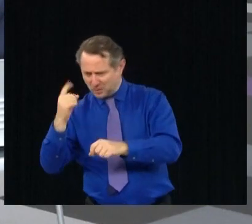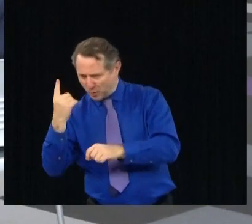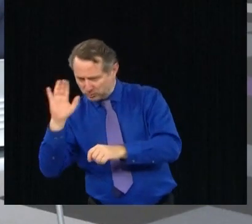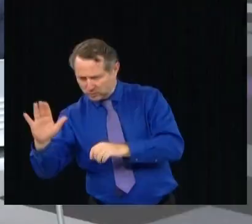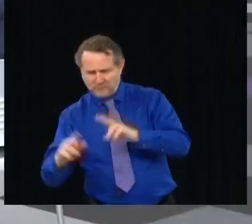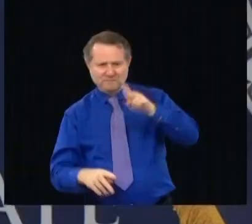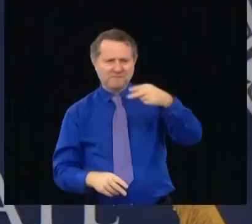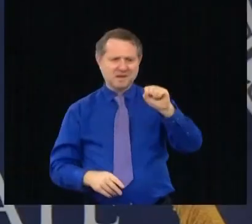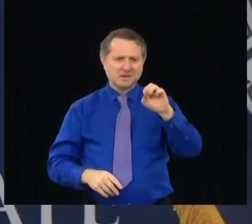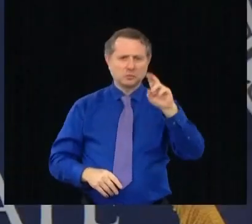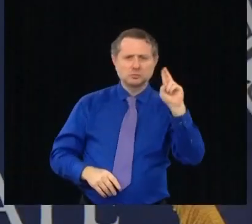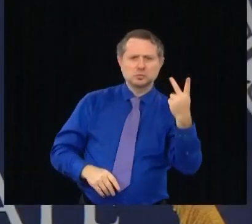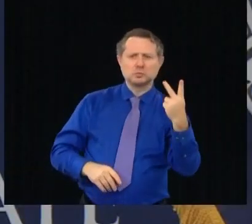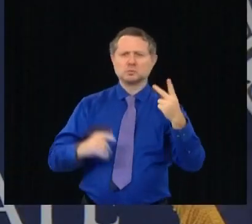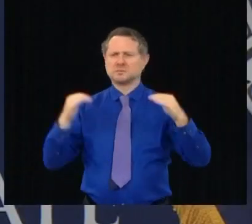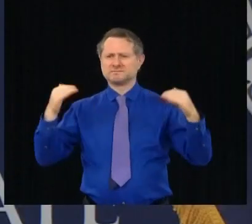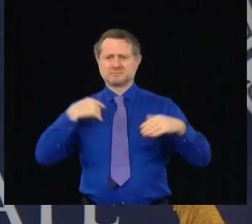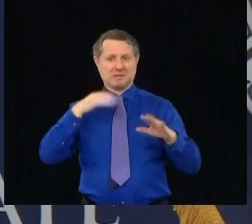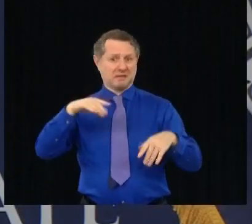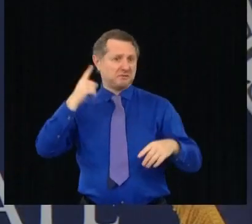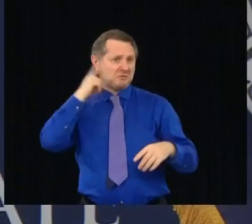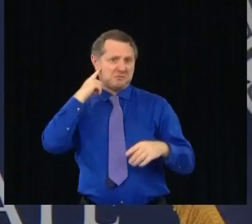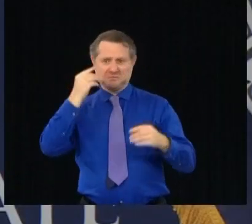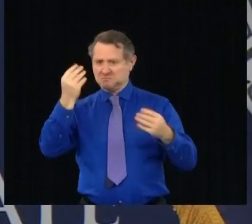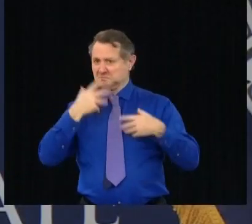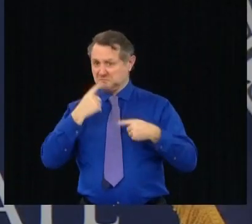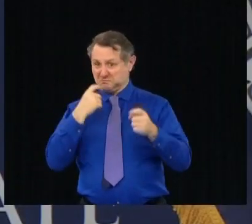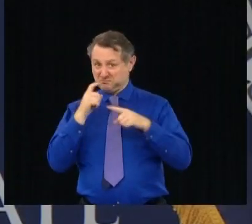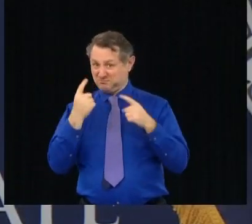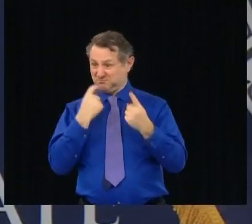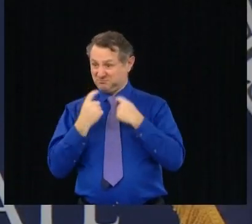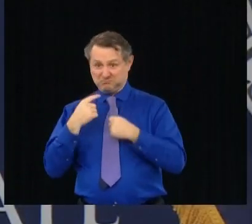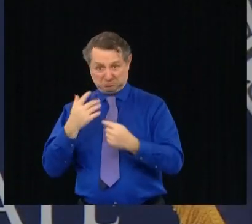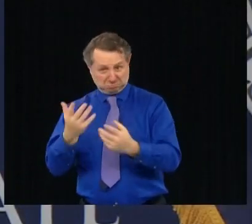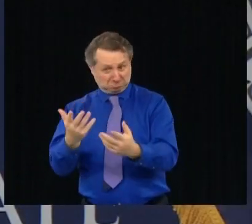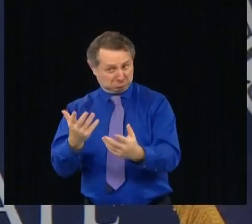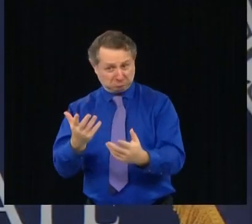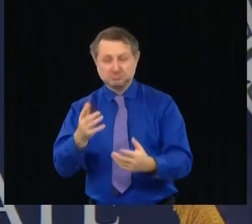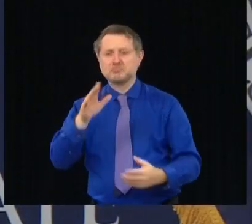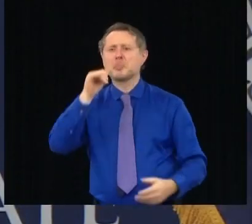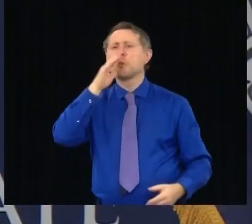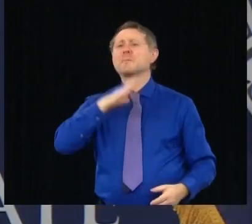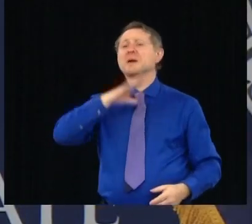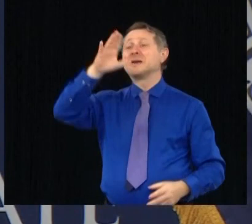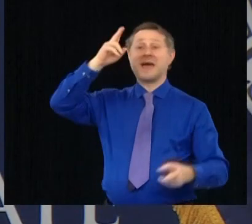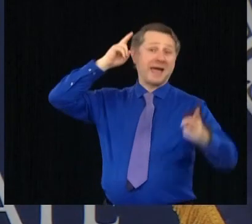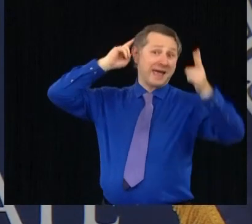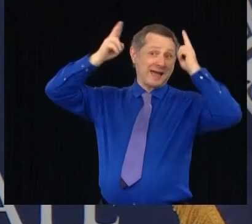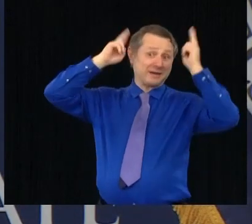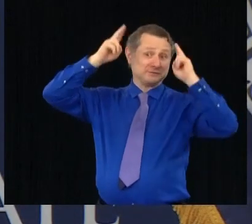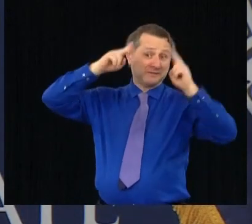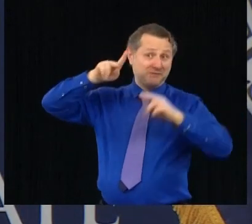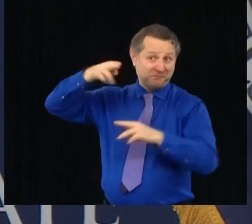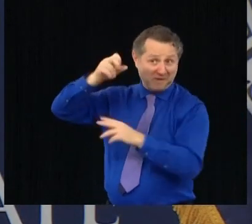MIGHT HAVE A FIRM LIST OF WHICH PROFESSIONS ARE IN WHICH PHASE?